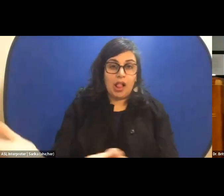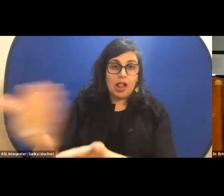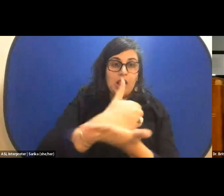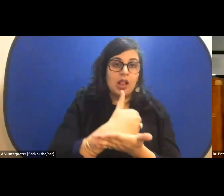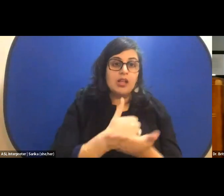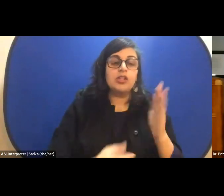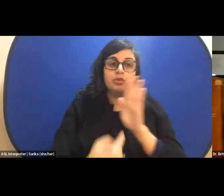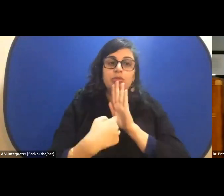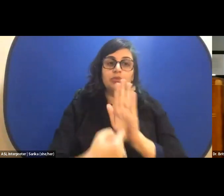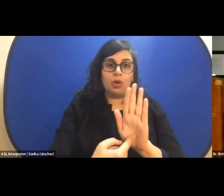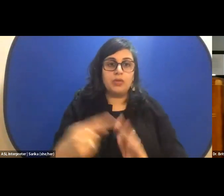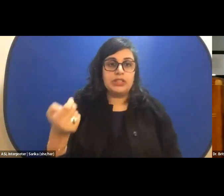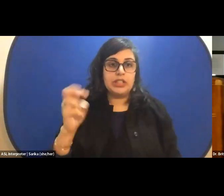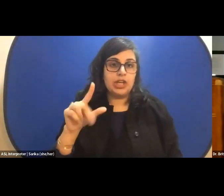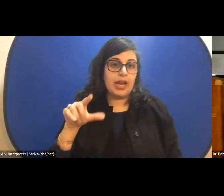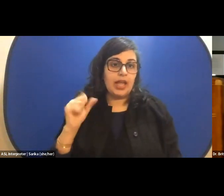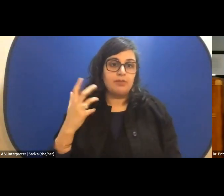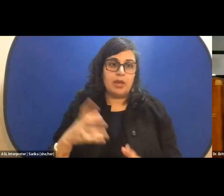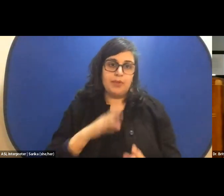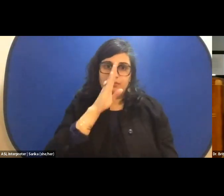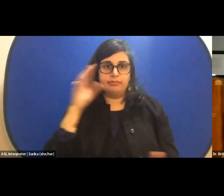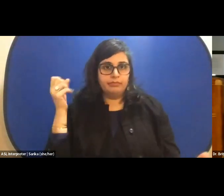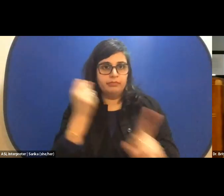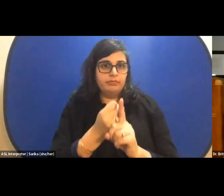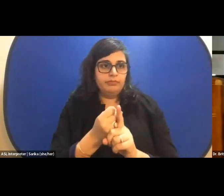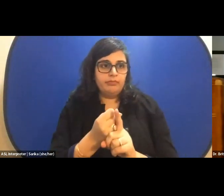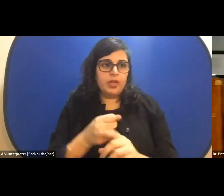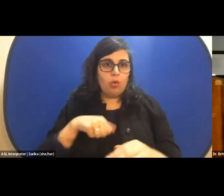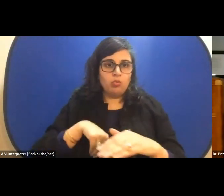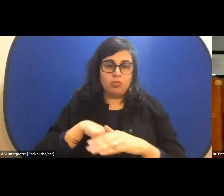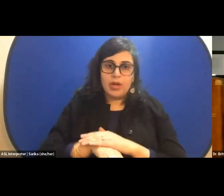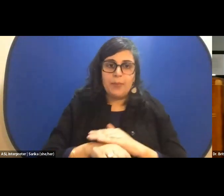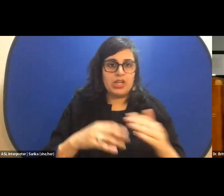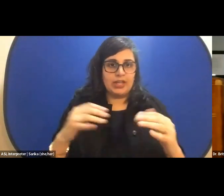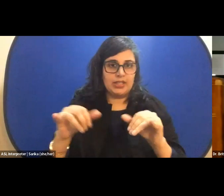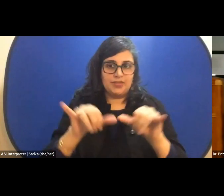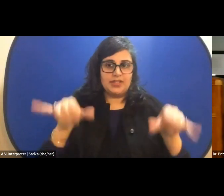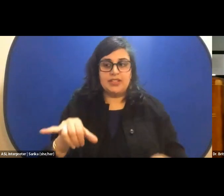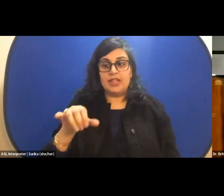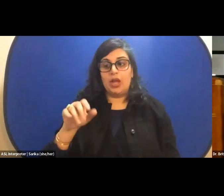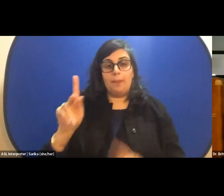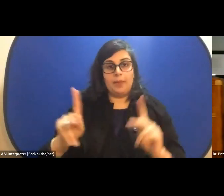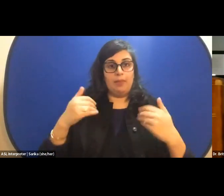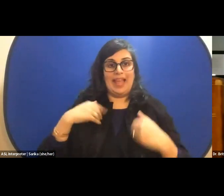protestors, it is alarming. The growing scientific evidence my colleagues and I have gathered demonstrates